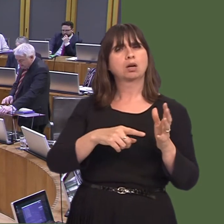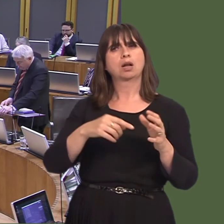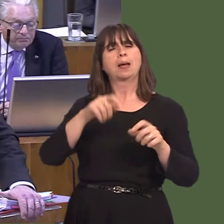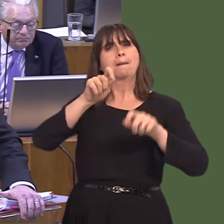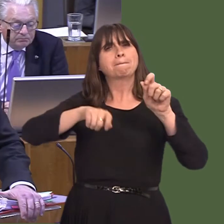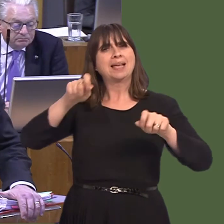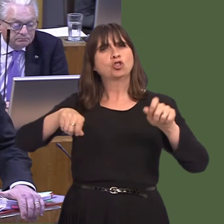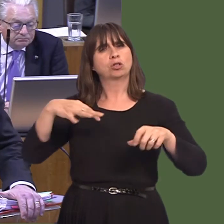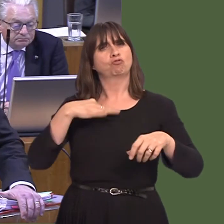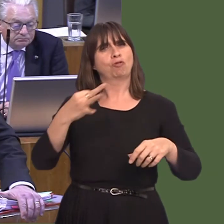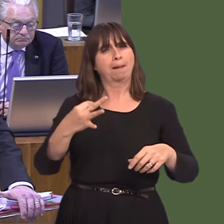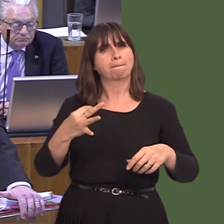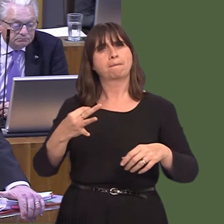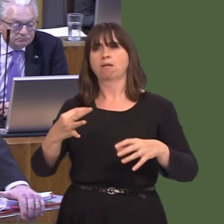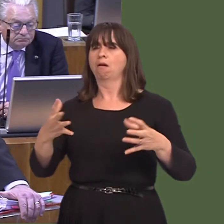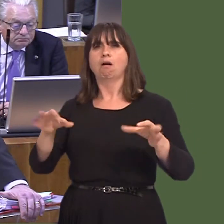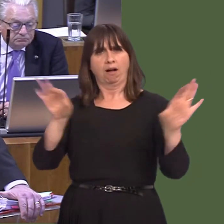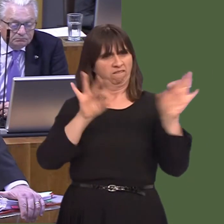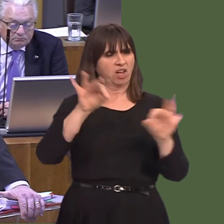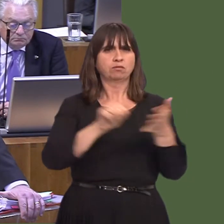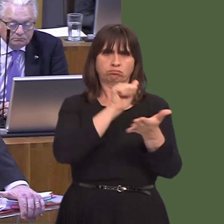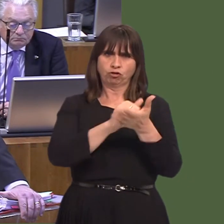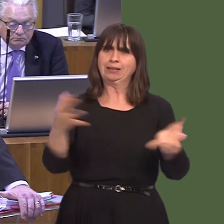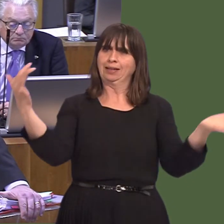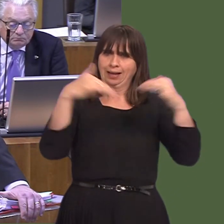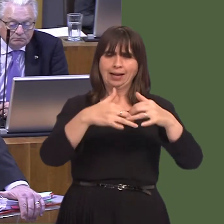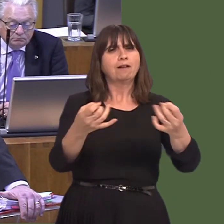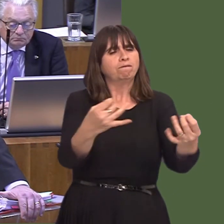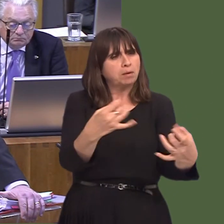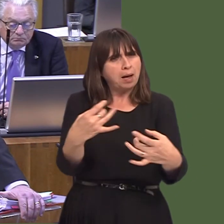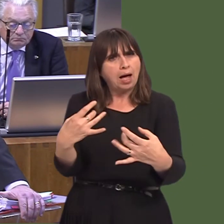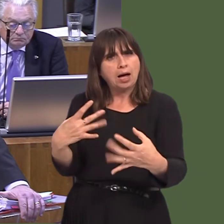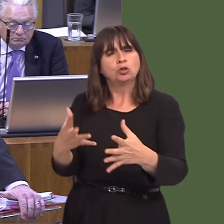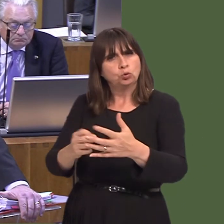representatives have been invited to participate throughout the process of developing renal services in the north of Wales.